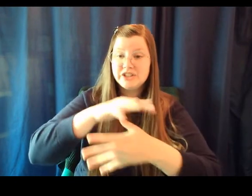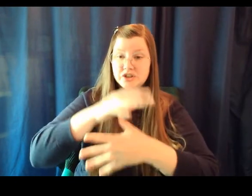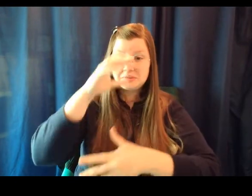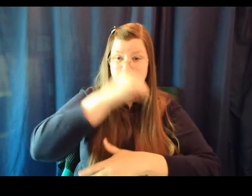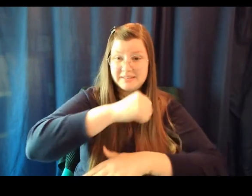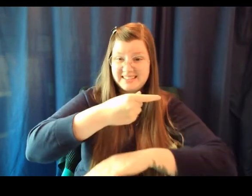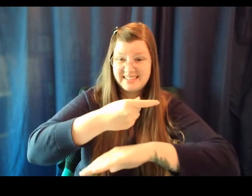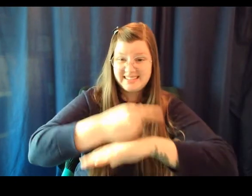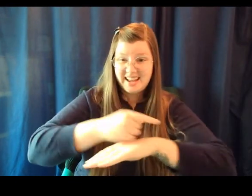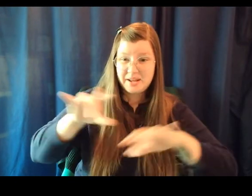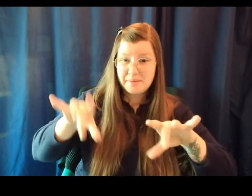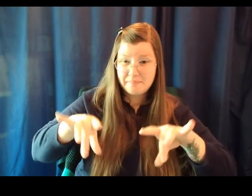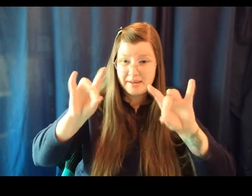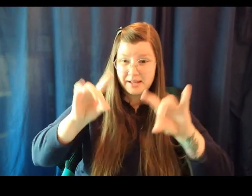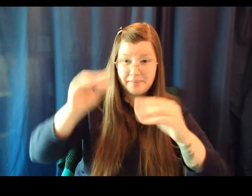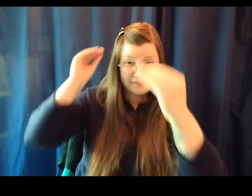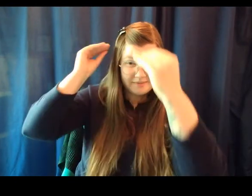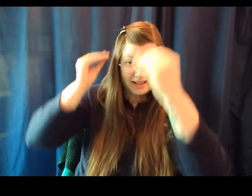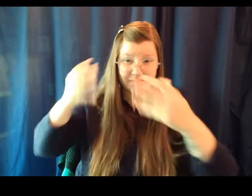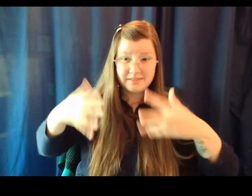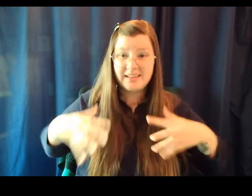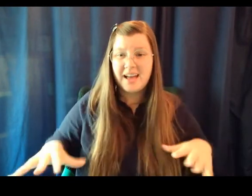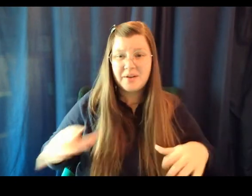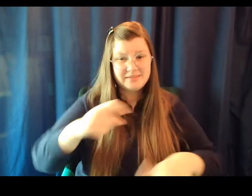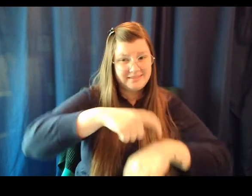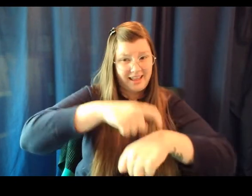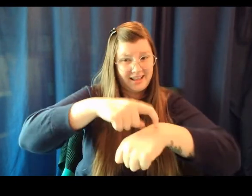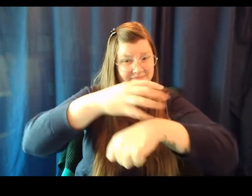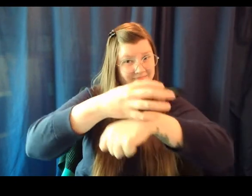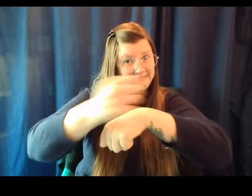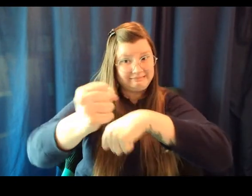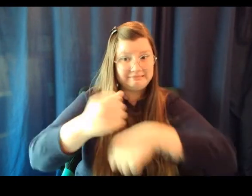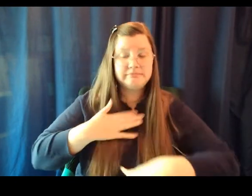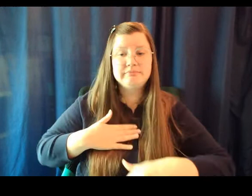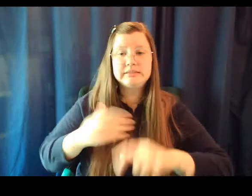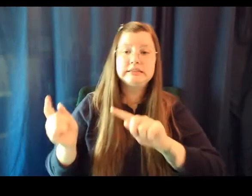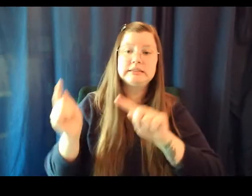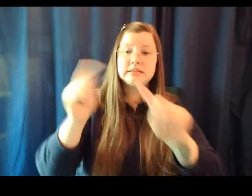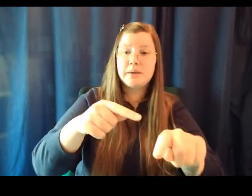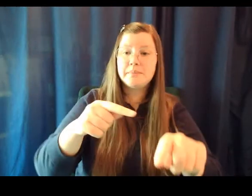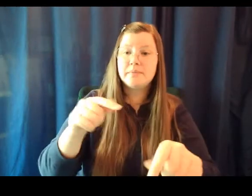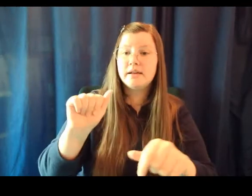office to pick up yours today. Haven't placed your order yet? Go to Jostens.com today and do so.